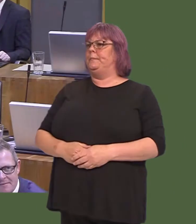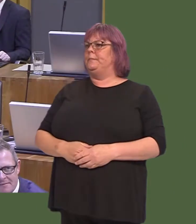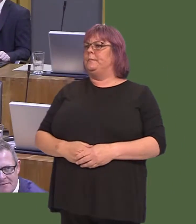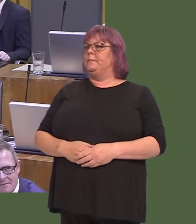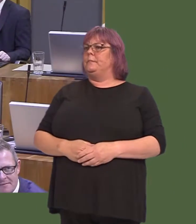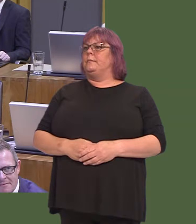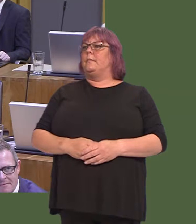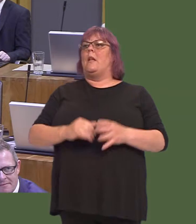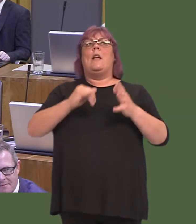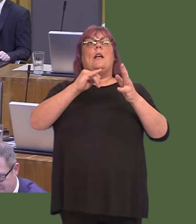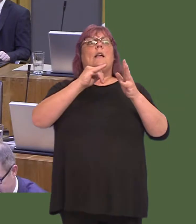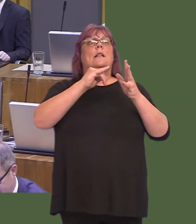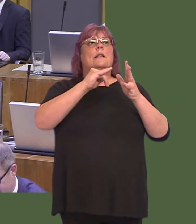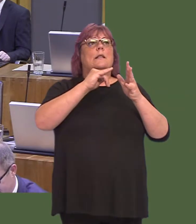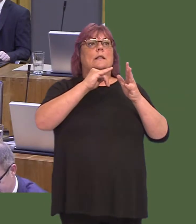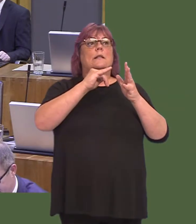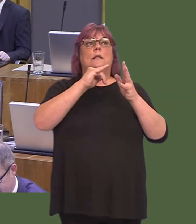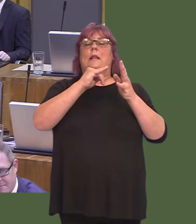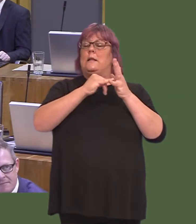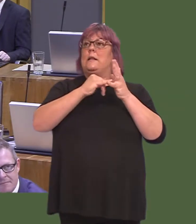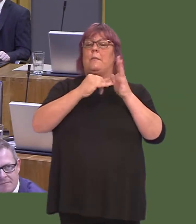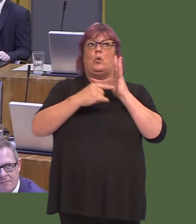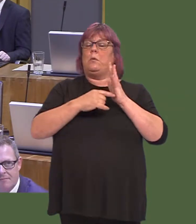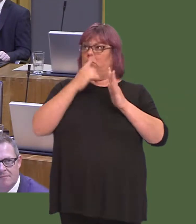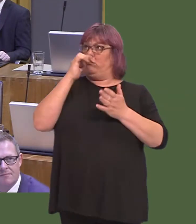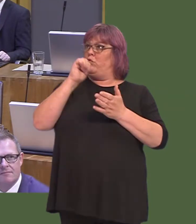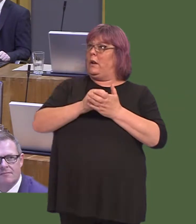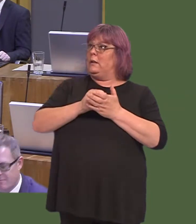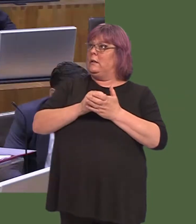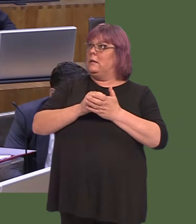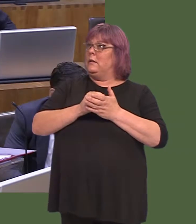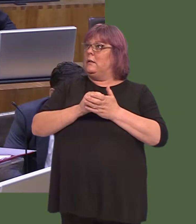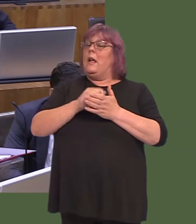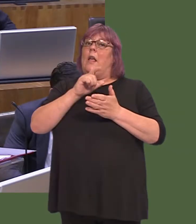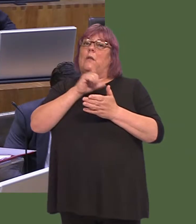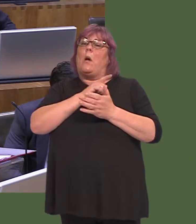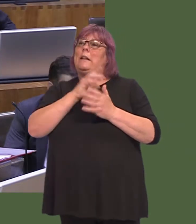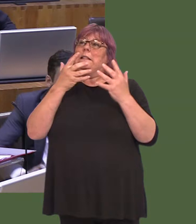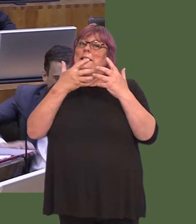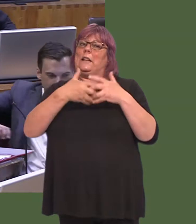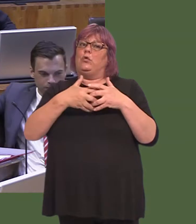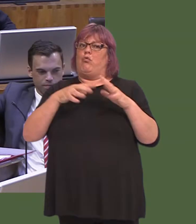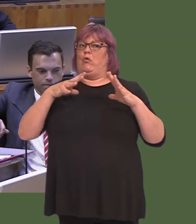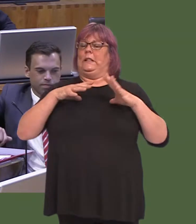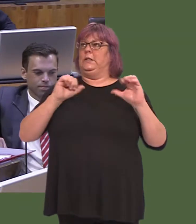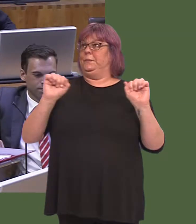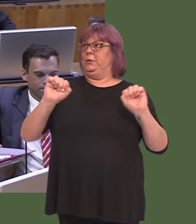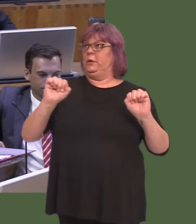He is right to say, 'Try doing it for Aberystwyth.' He's quite right, I don't dispute that all, which is why the technology isn't ready yet. But it does need to be moved forward.